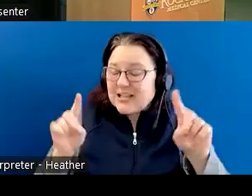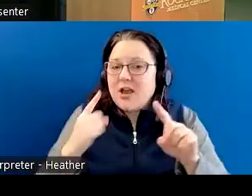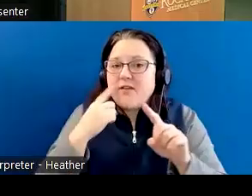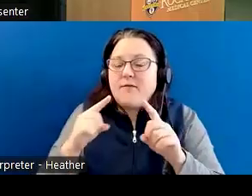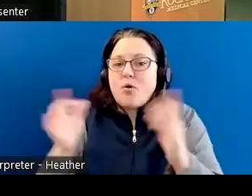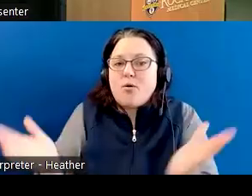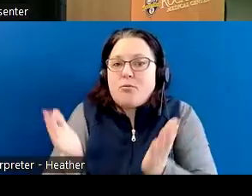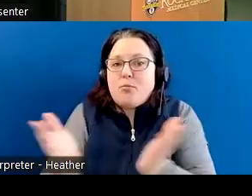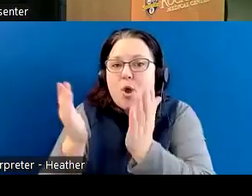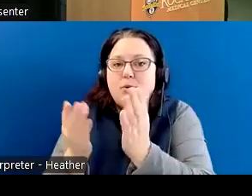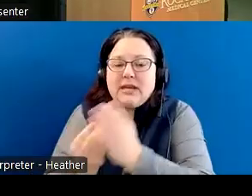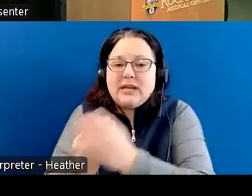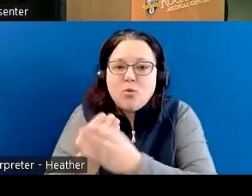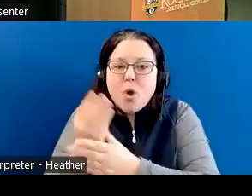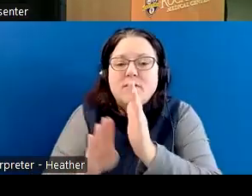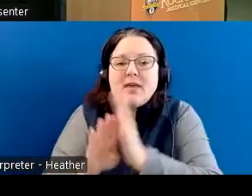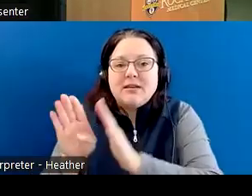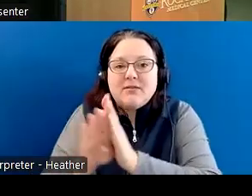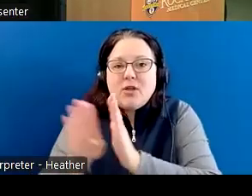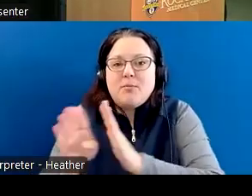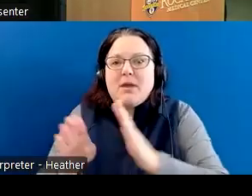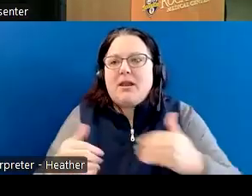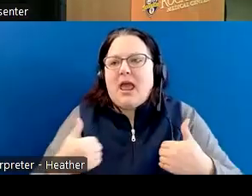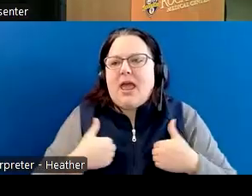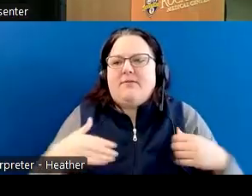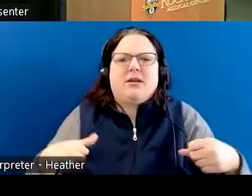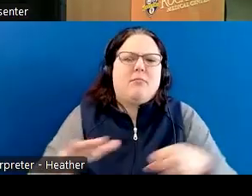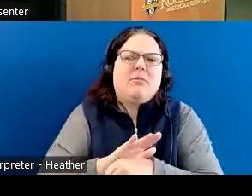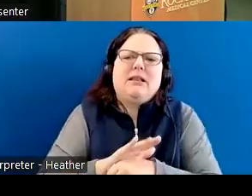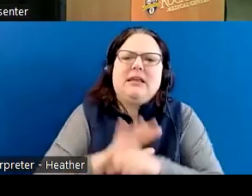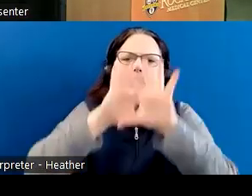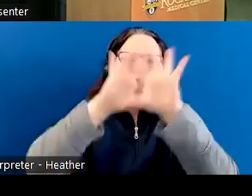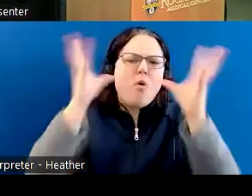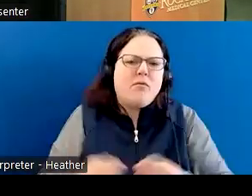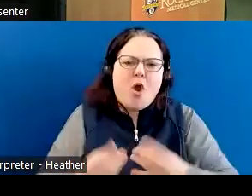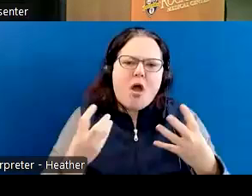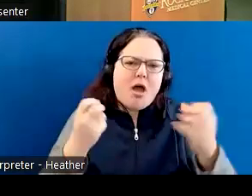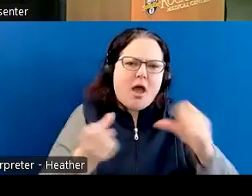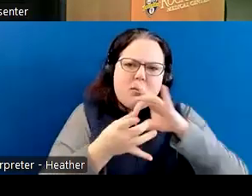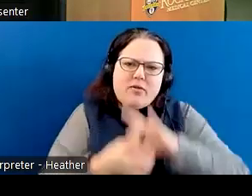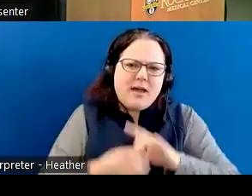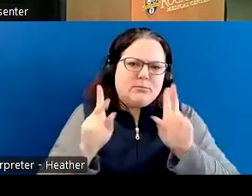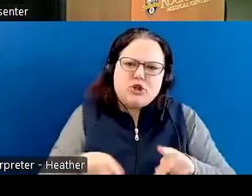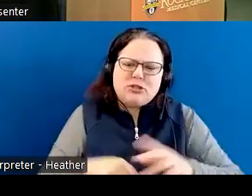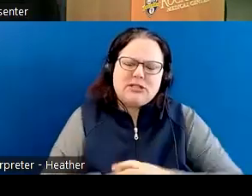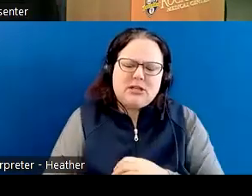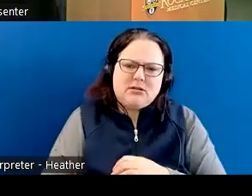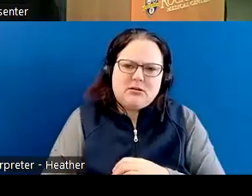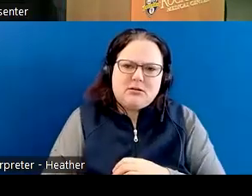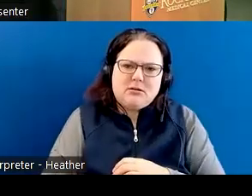growth and development and having complete well-being as a person. So what do we see when we